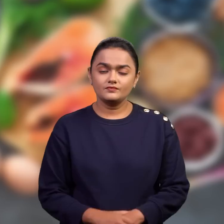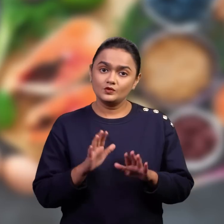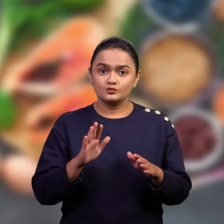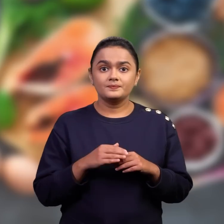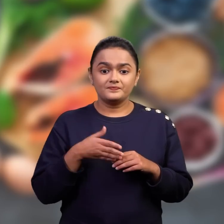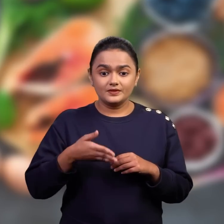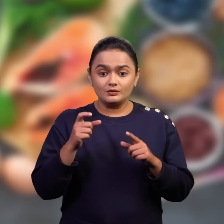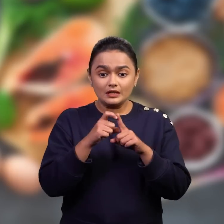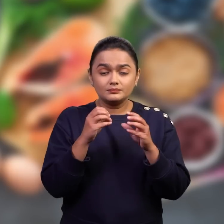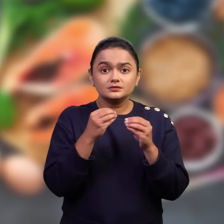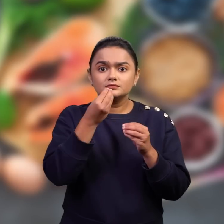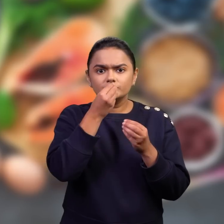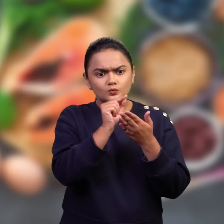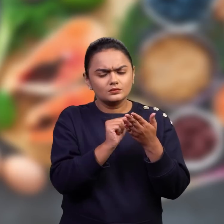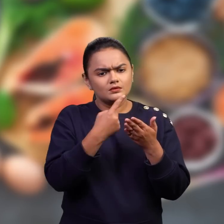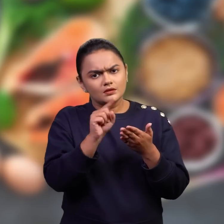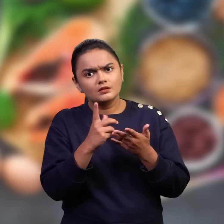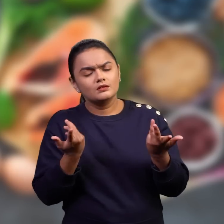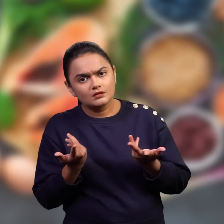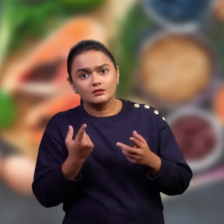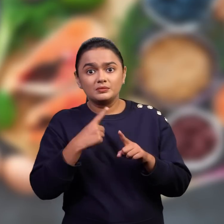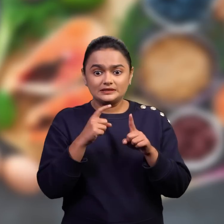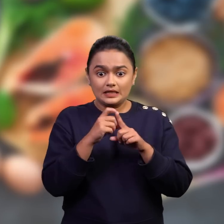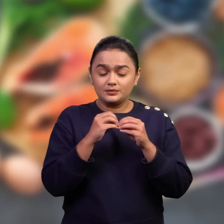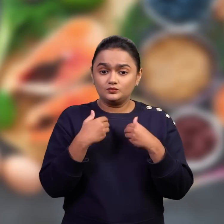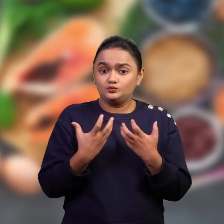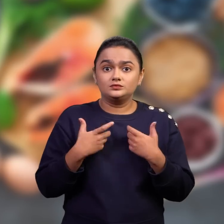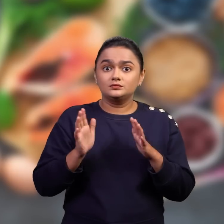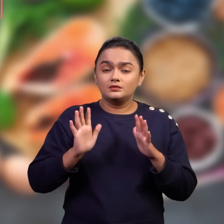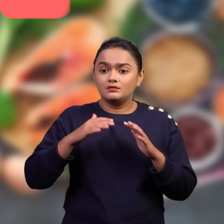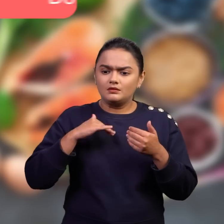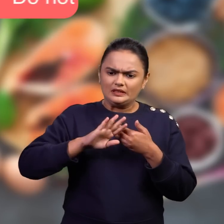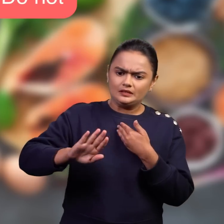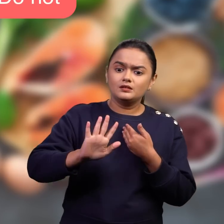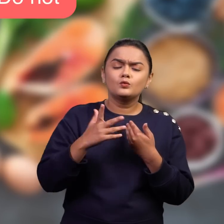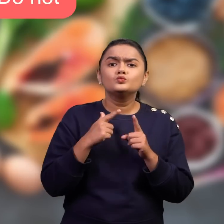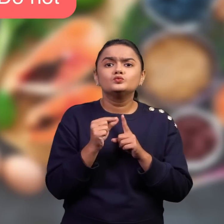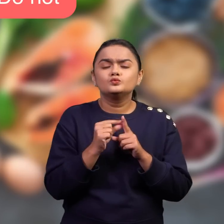What can people with diabetes eat? and, what can we do to prevent diabetes?